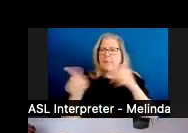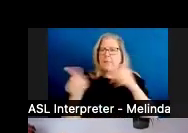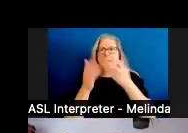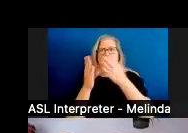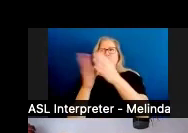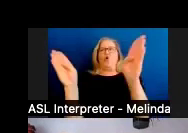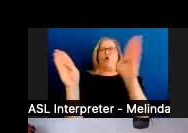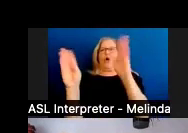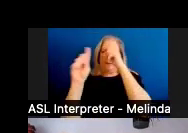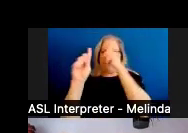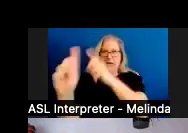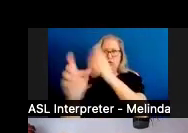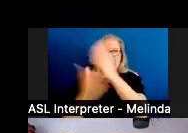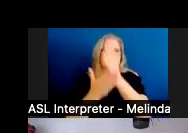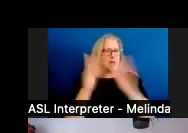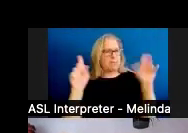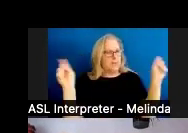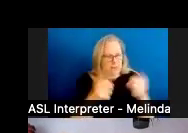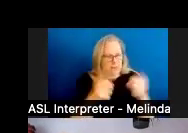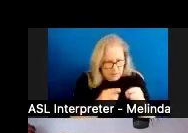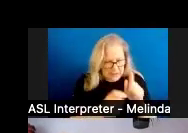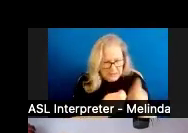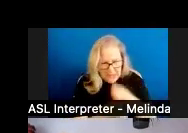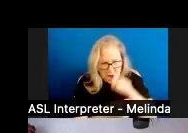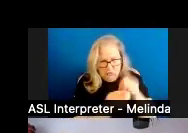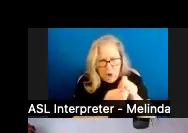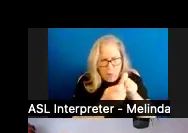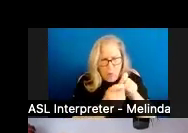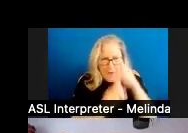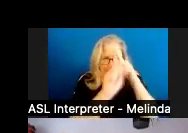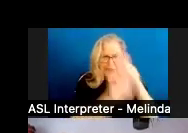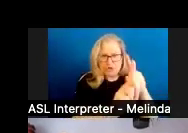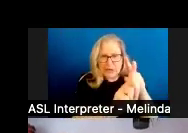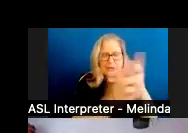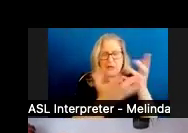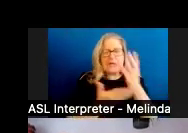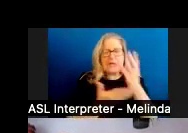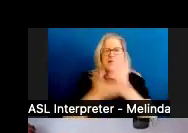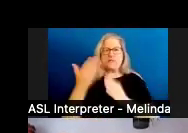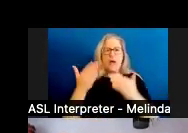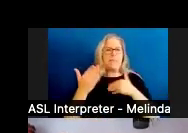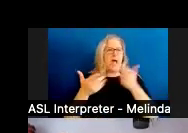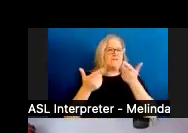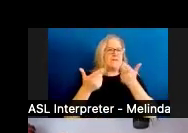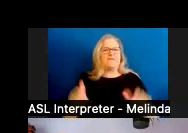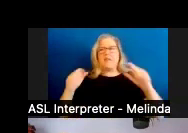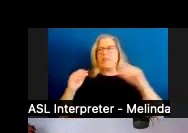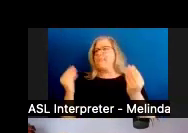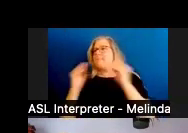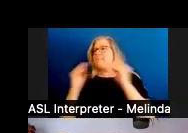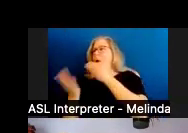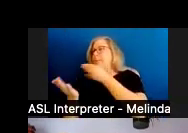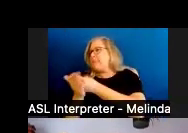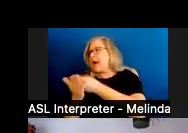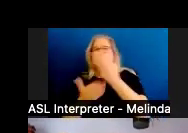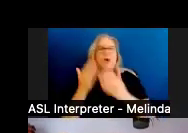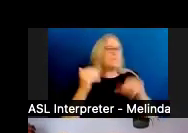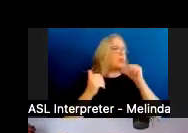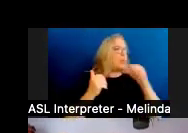Others have by comparison relatively narrow mission. Some have significantly more dollars than the other, and the nice thing about having more funds